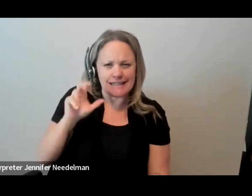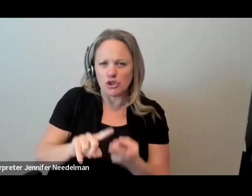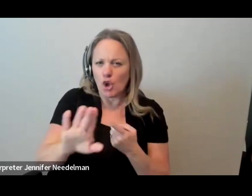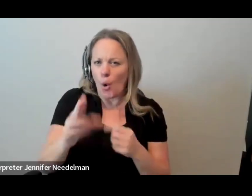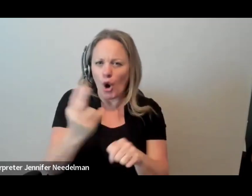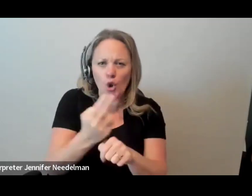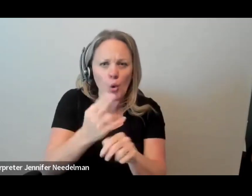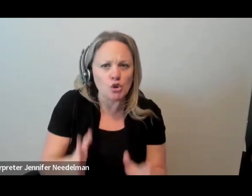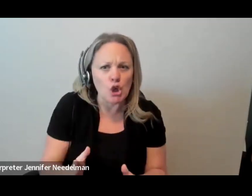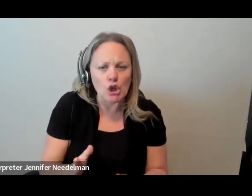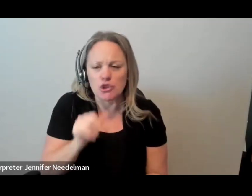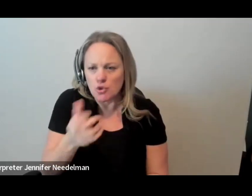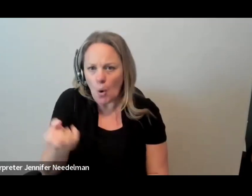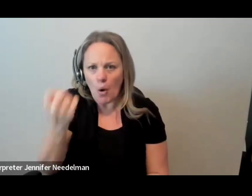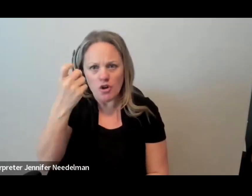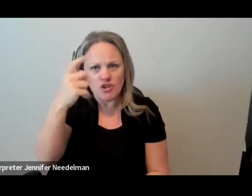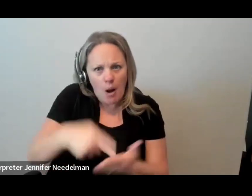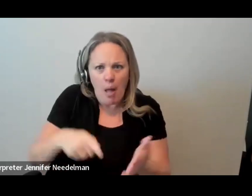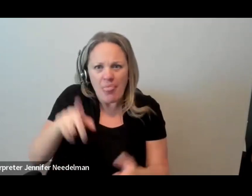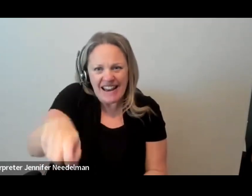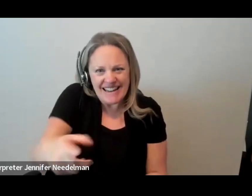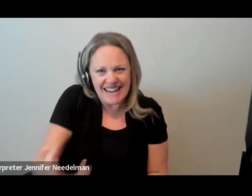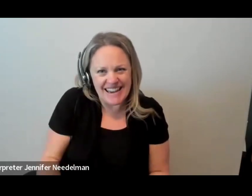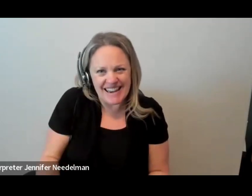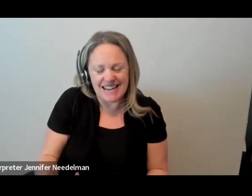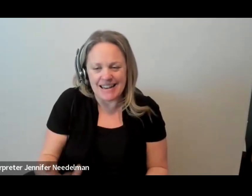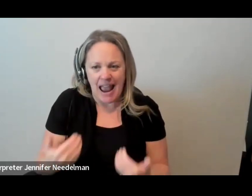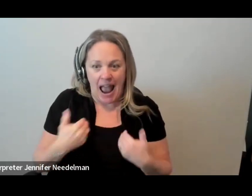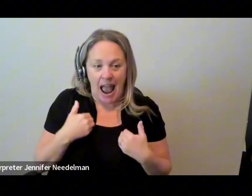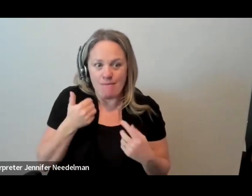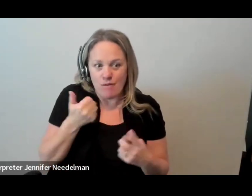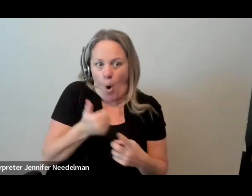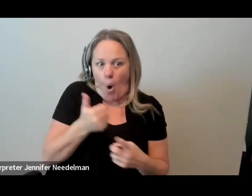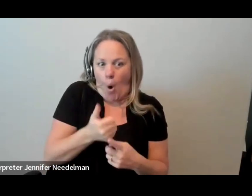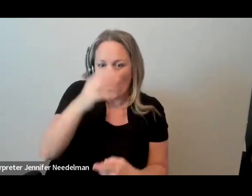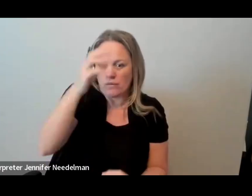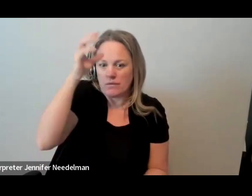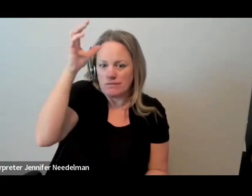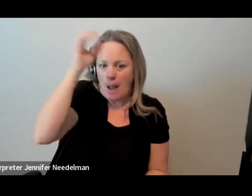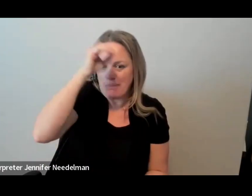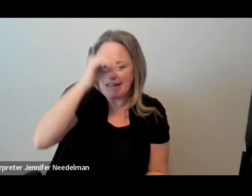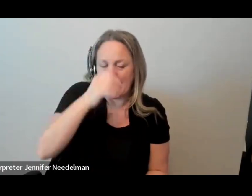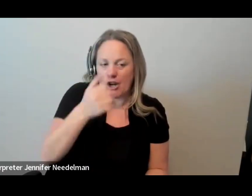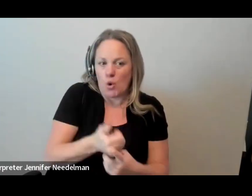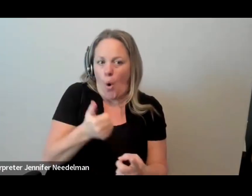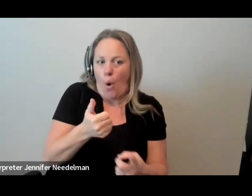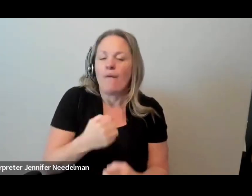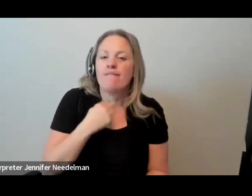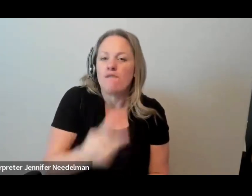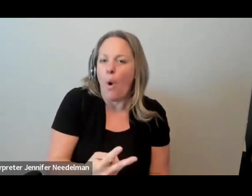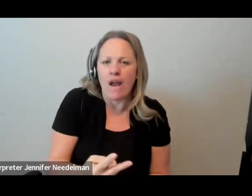if you don't have your own kind of perspective or voice and you don't know how to reach the community,